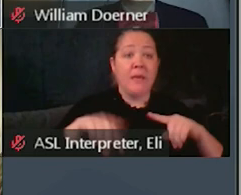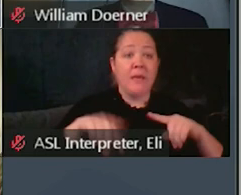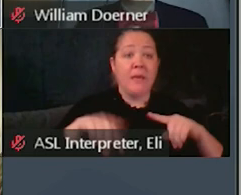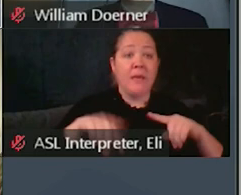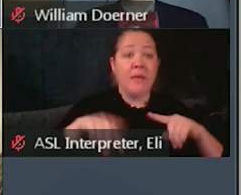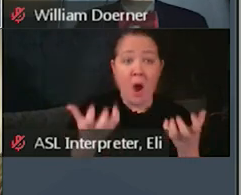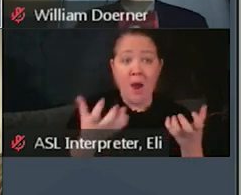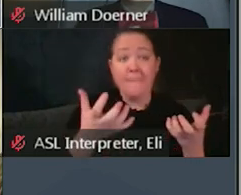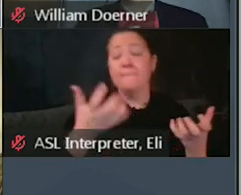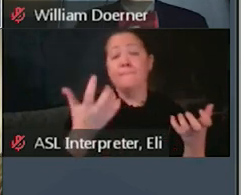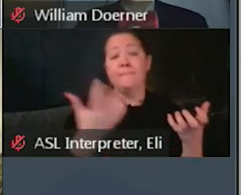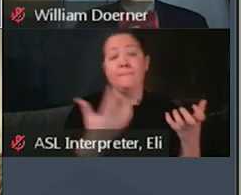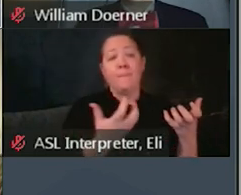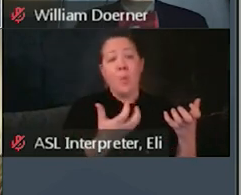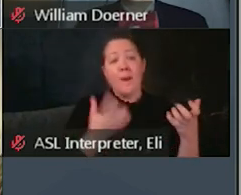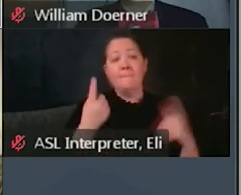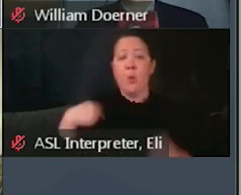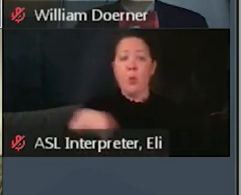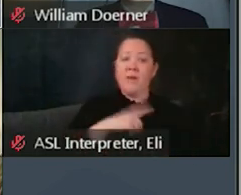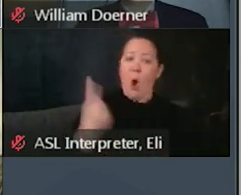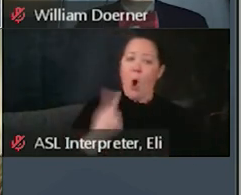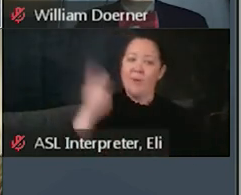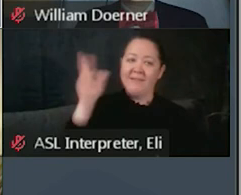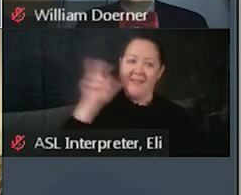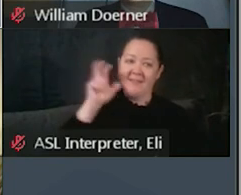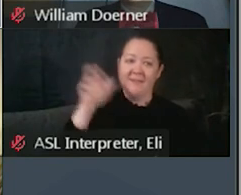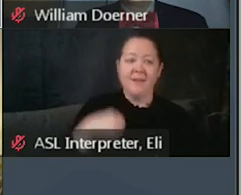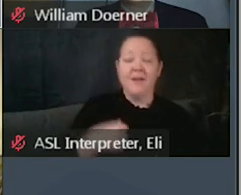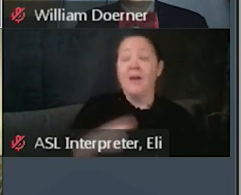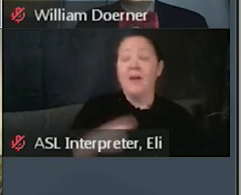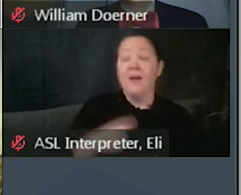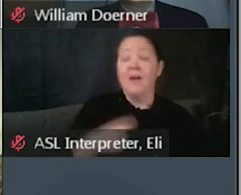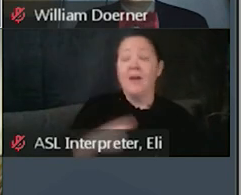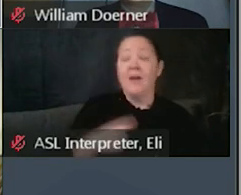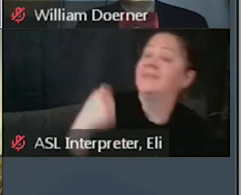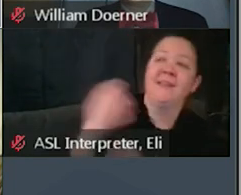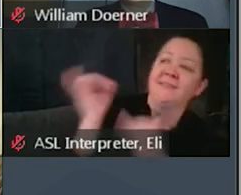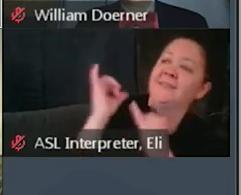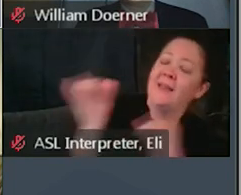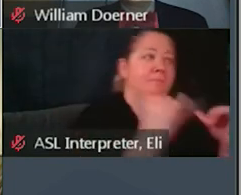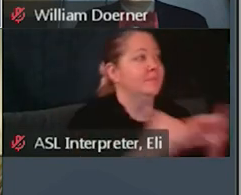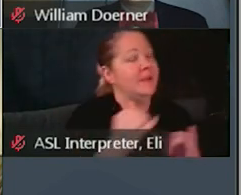And I, you know, honestly, I will just say ditto to everything. I think commissioner Washington said it so beautifully and